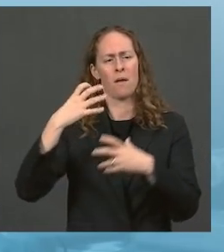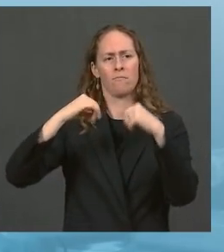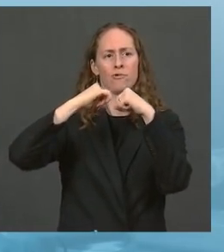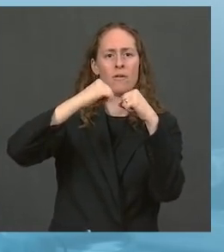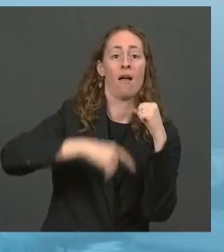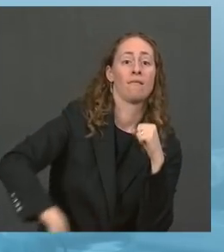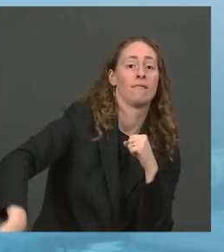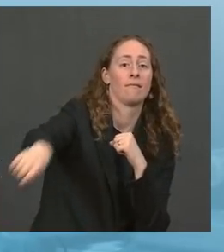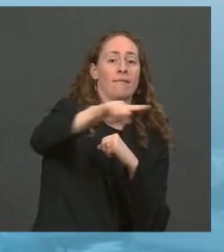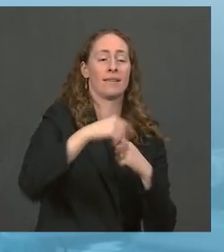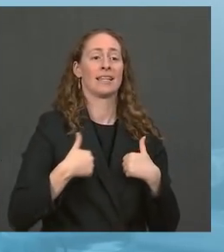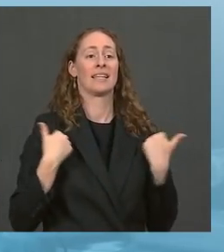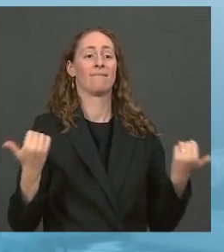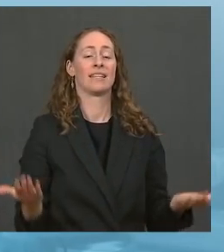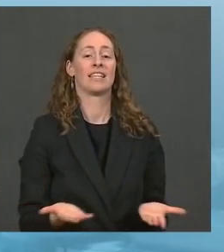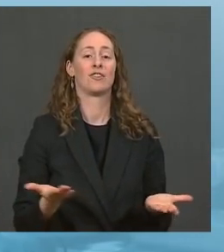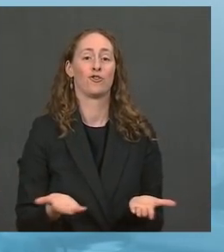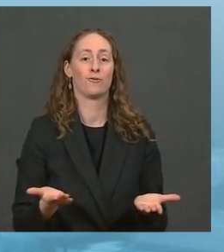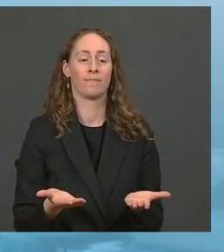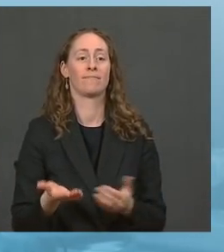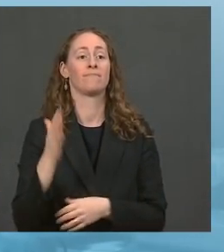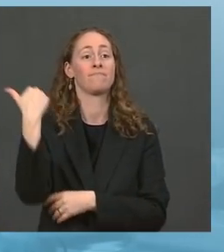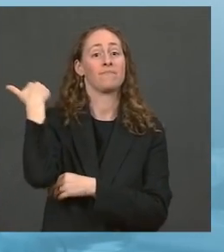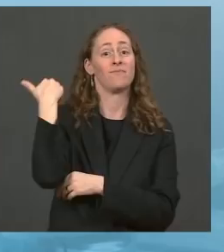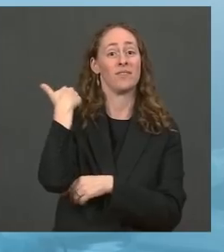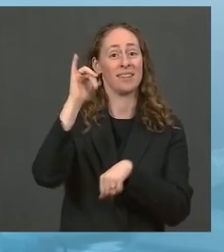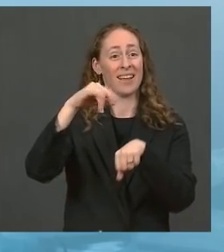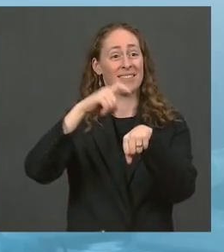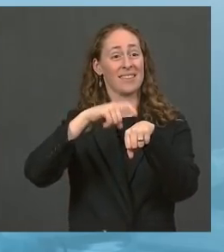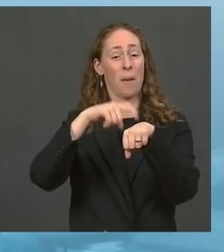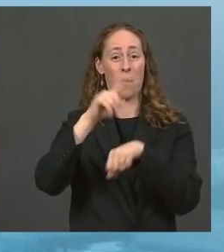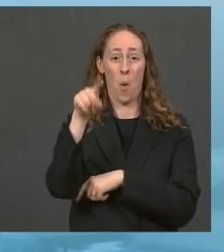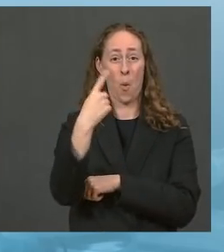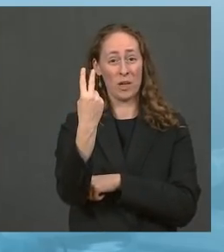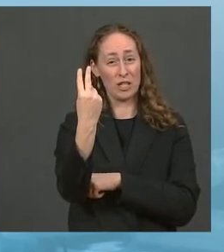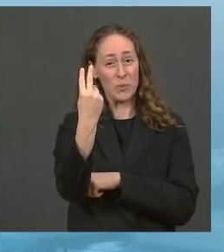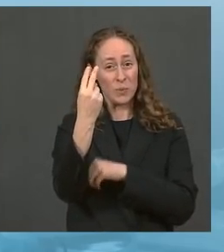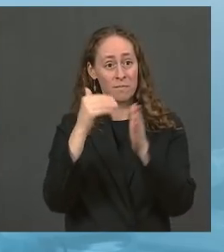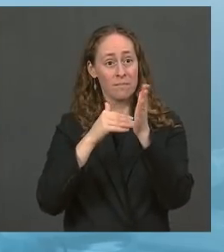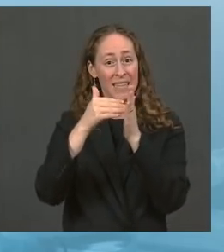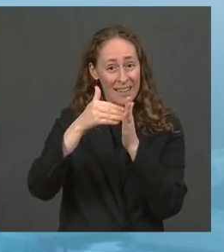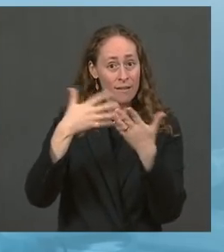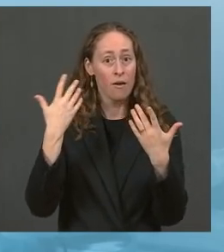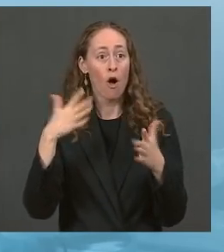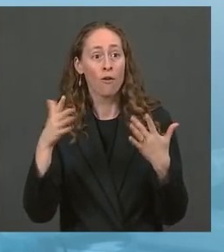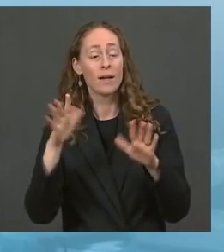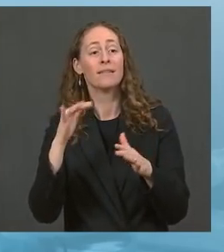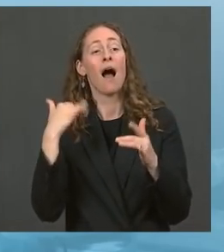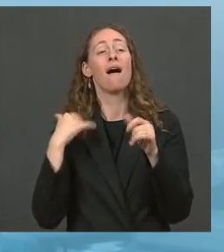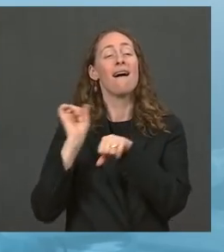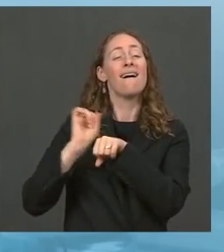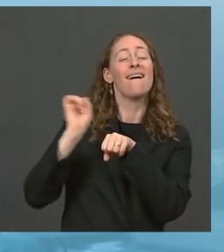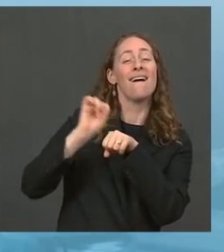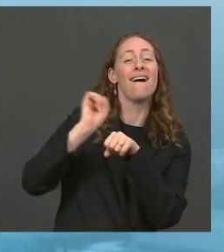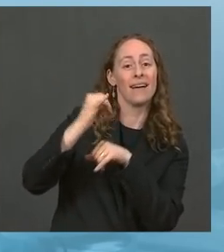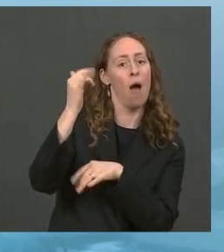being fully vaccinated when I took office in January 20th to 182 million and counting, today, in America.